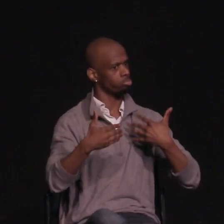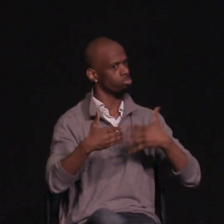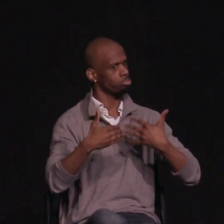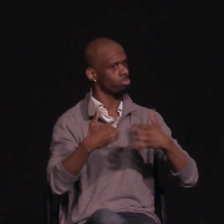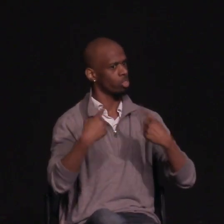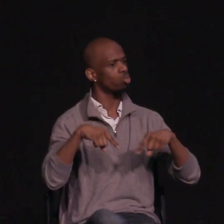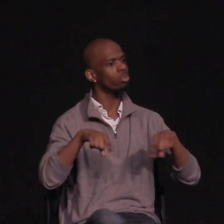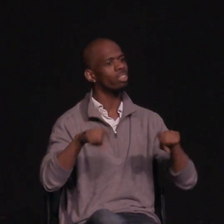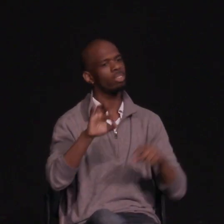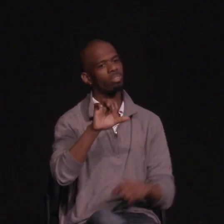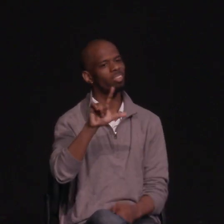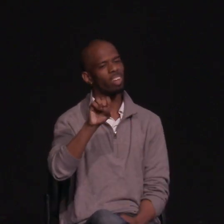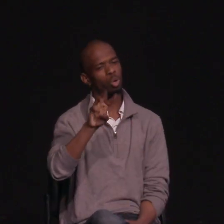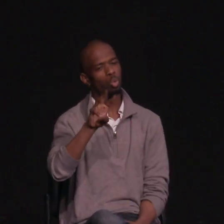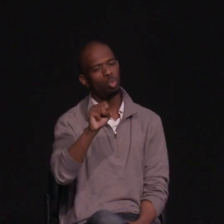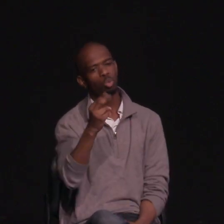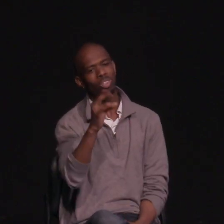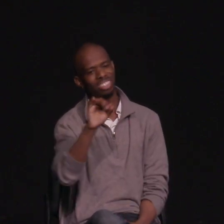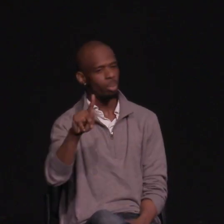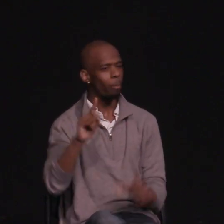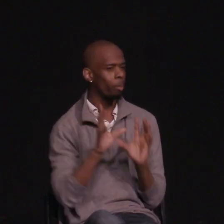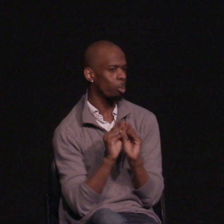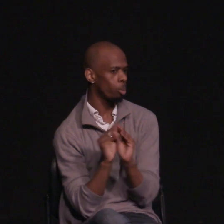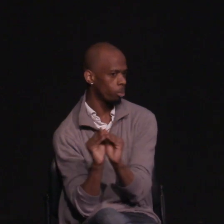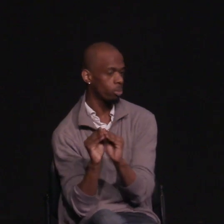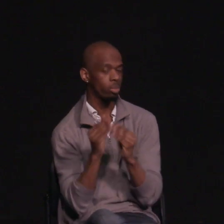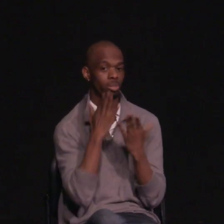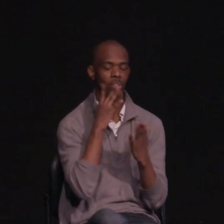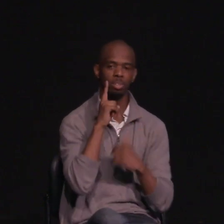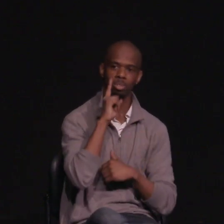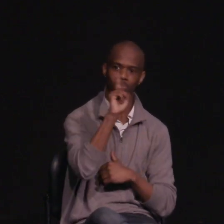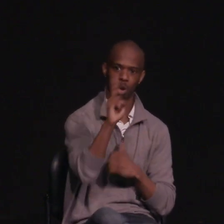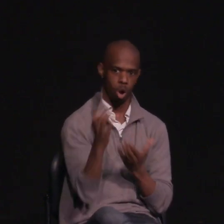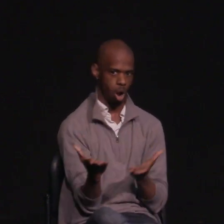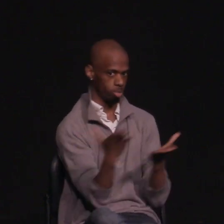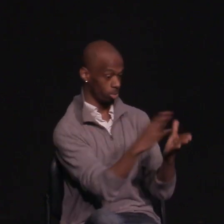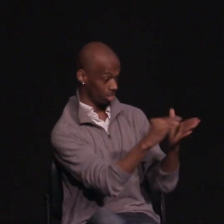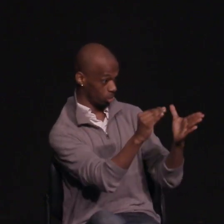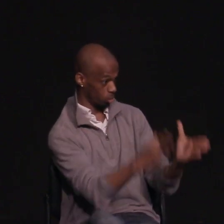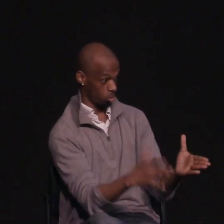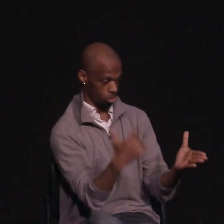thank you for getting me a studio among the MFA students which allowed me to dream, ideate,